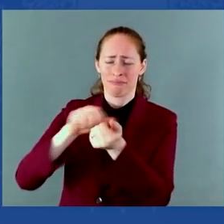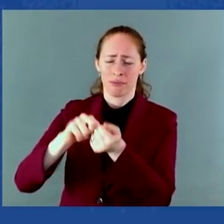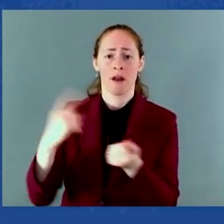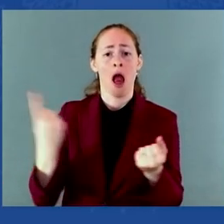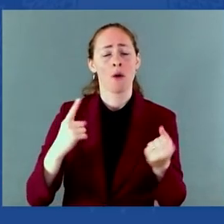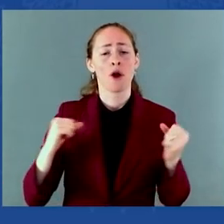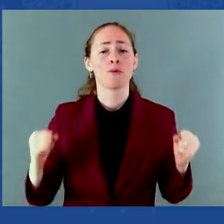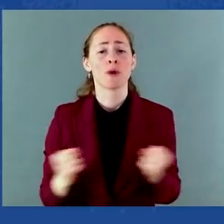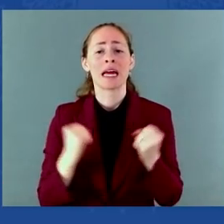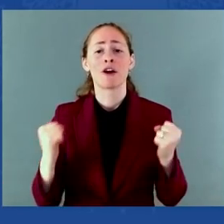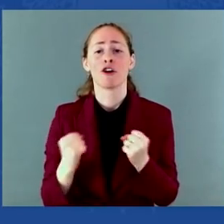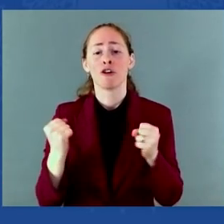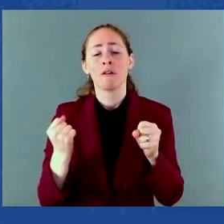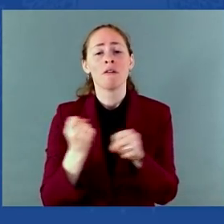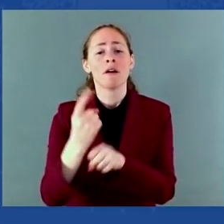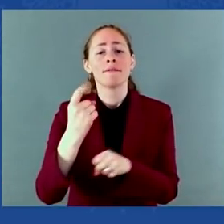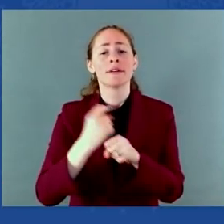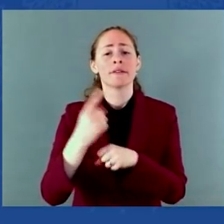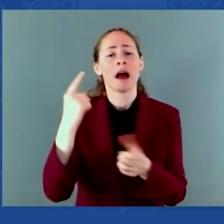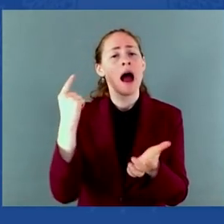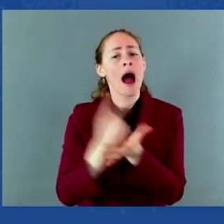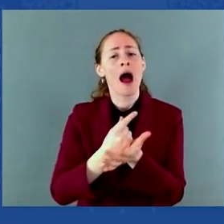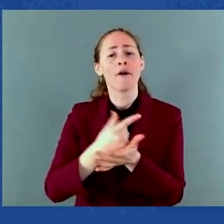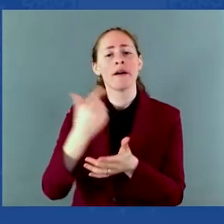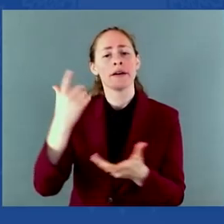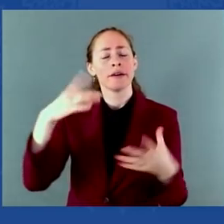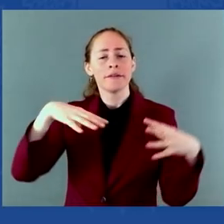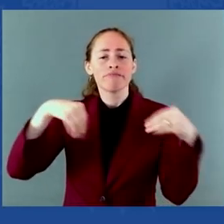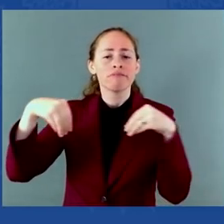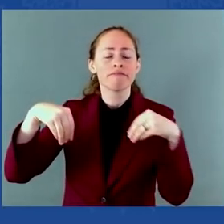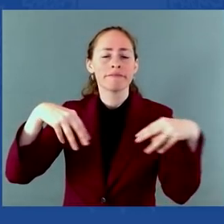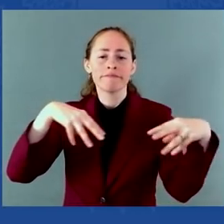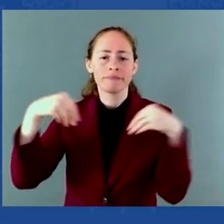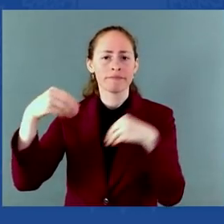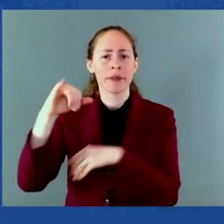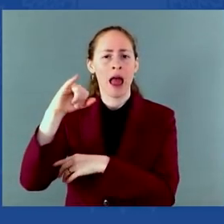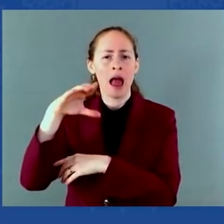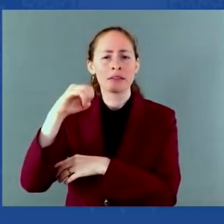Well, from 2010 to 2020, extreme weather events cost New Hampshire